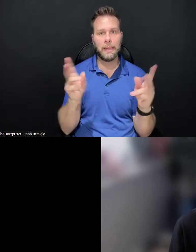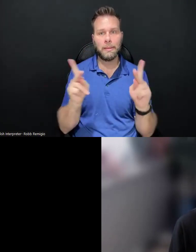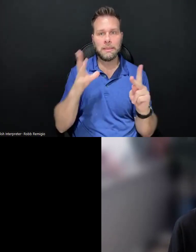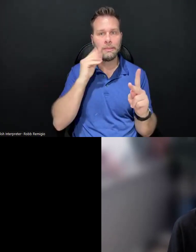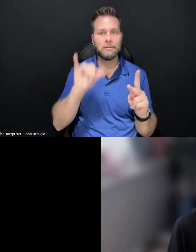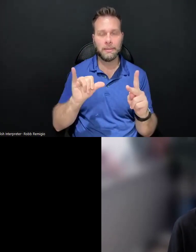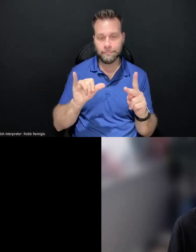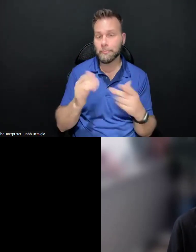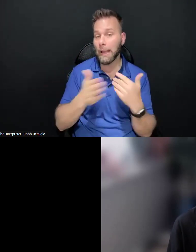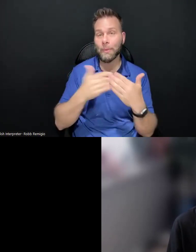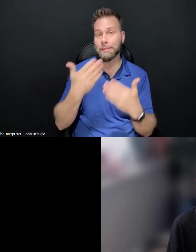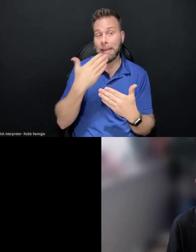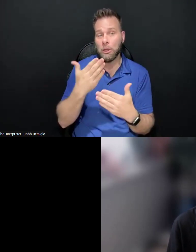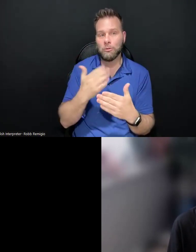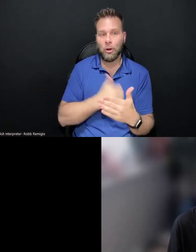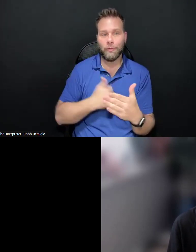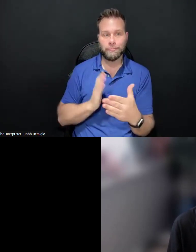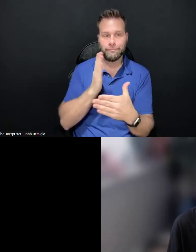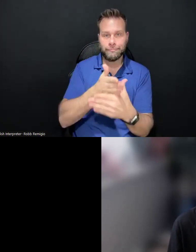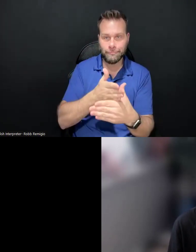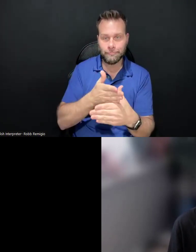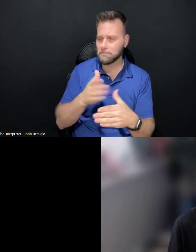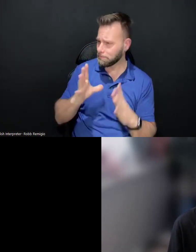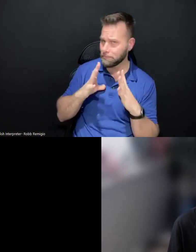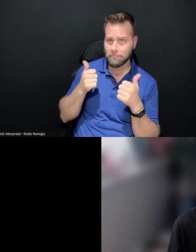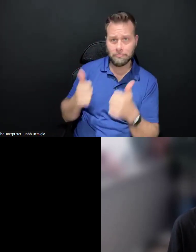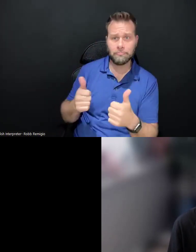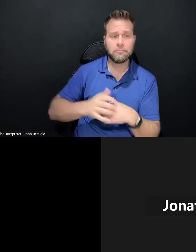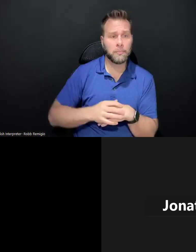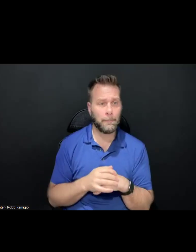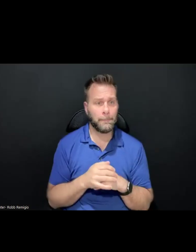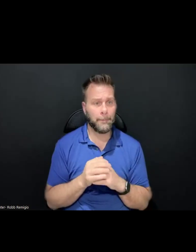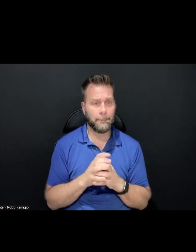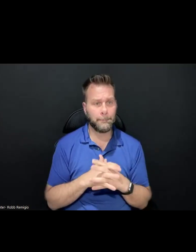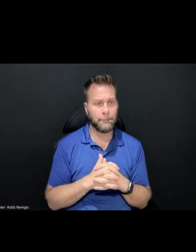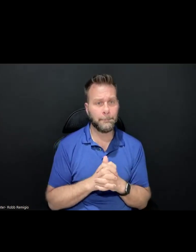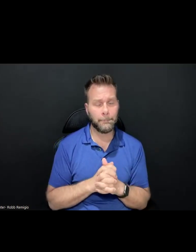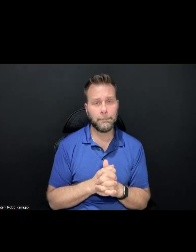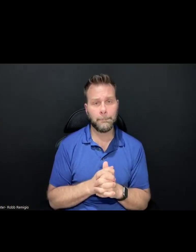I didn't know it was that prevalent. for butting in. That sound